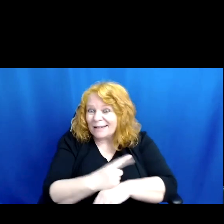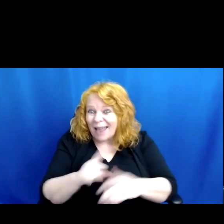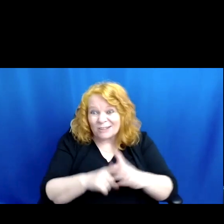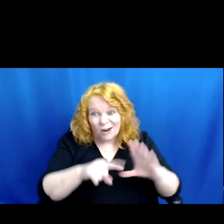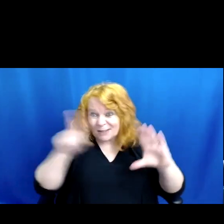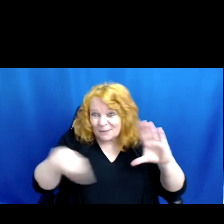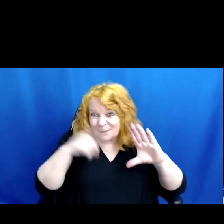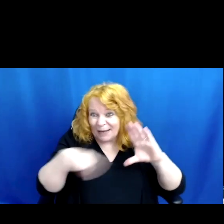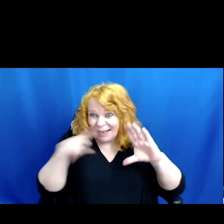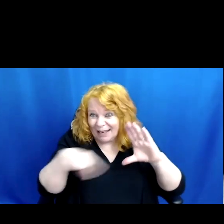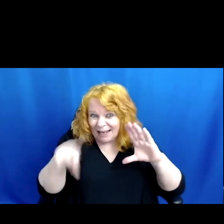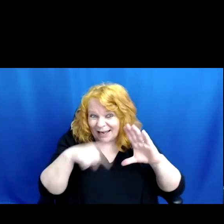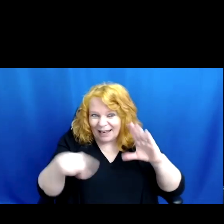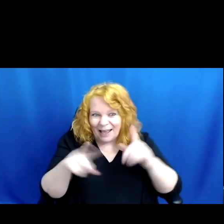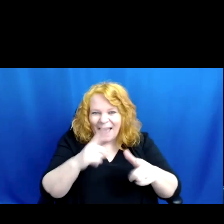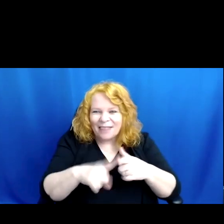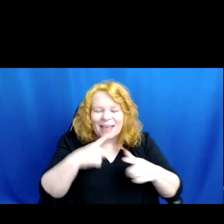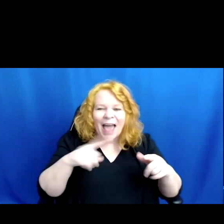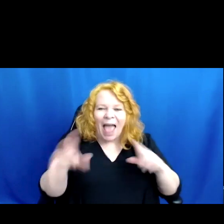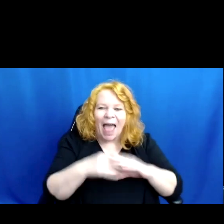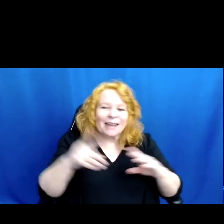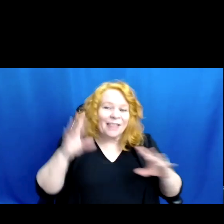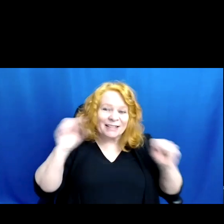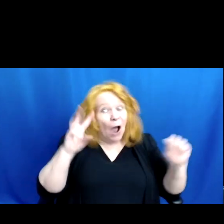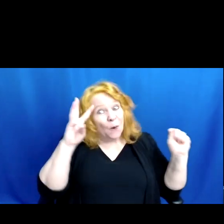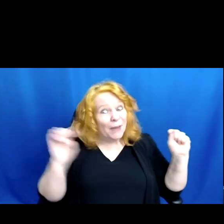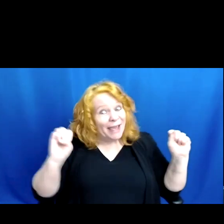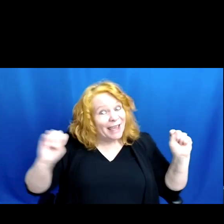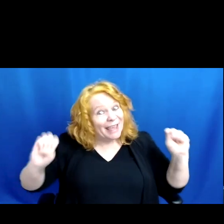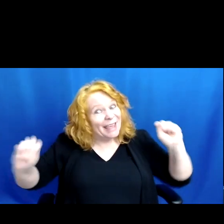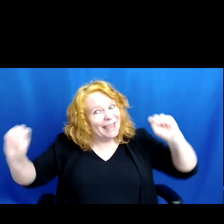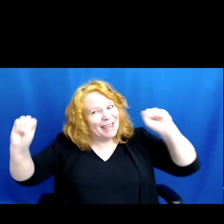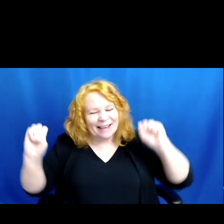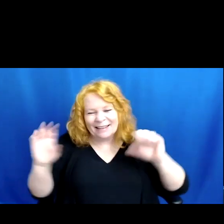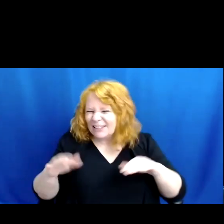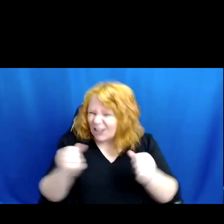Then I put the Whee! with it and the children absolutely loved it.